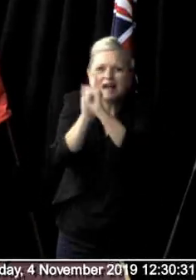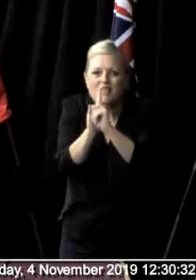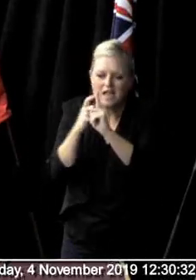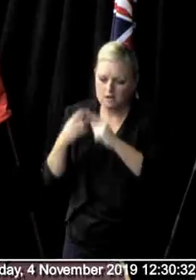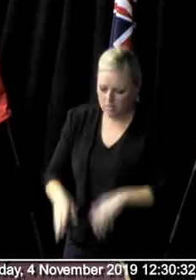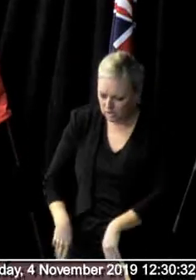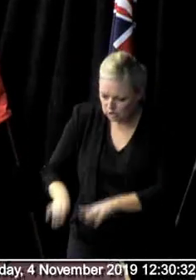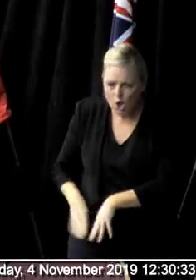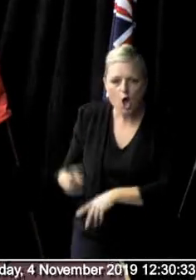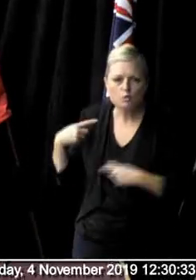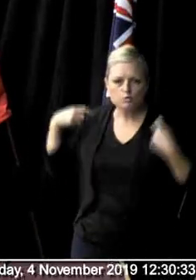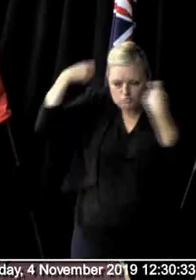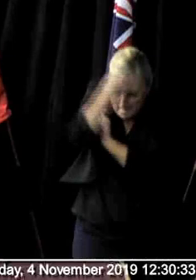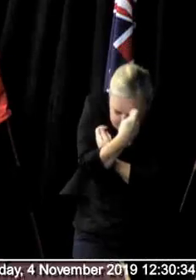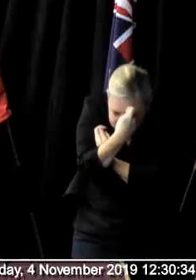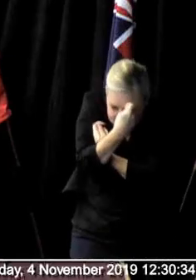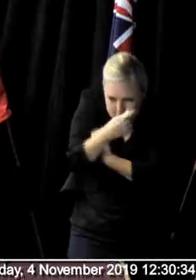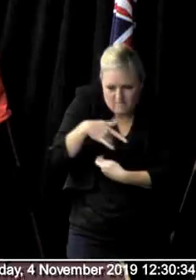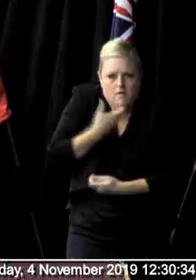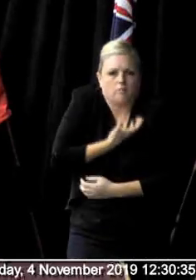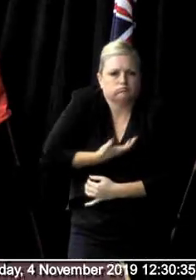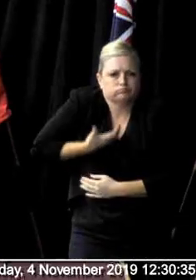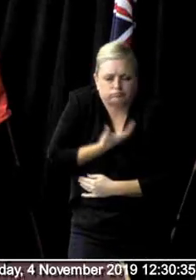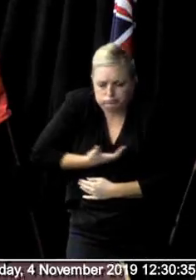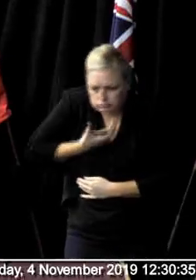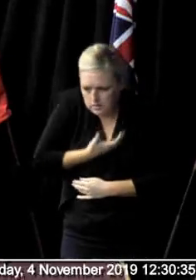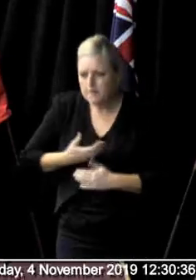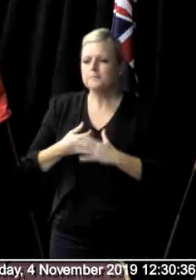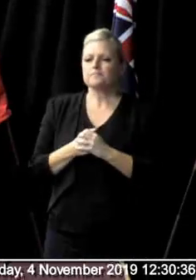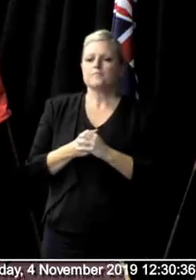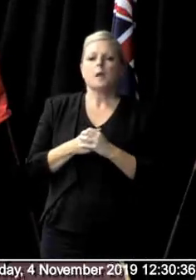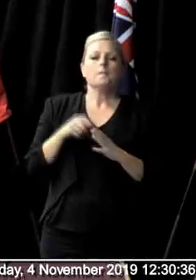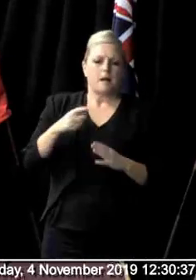And it was obvious that she was petrified of this – of the year two teacher,